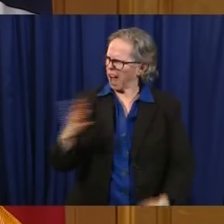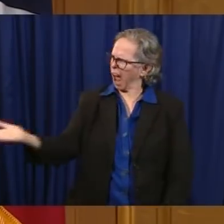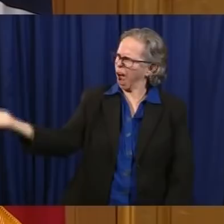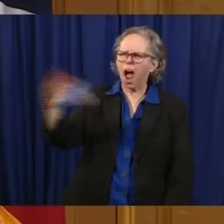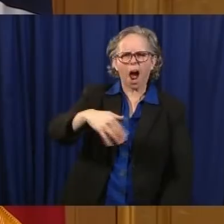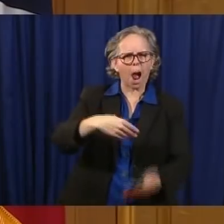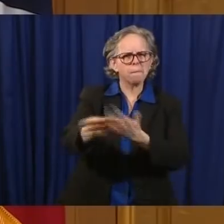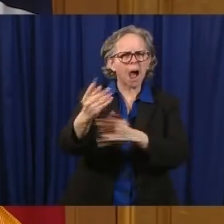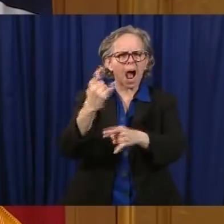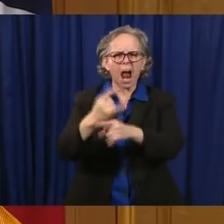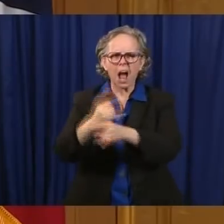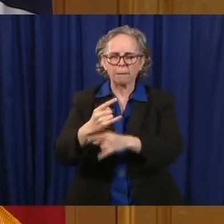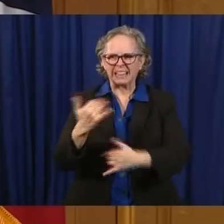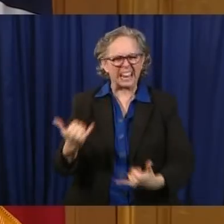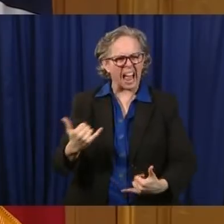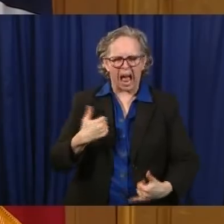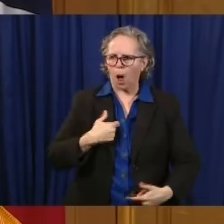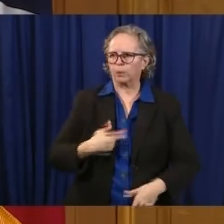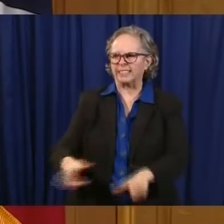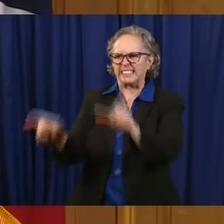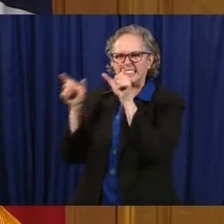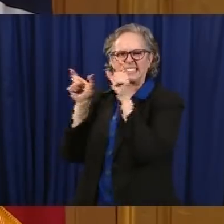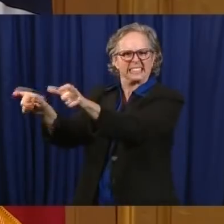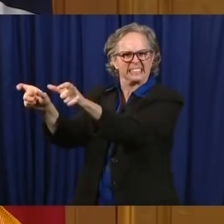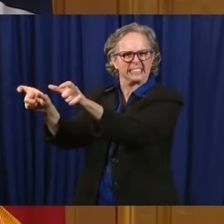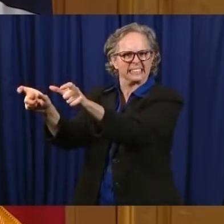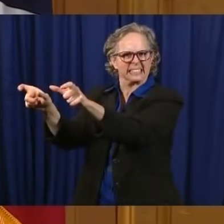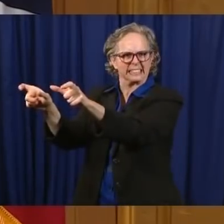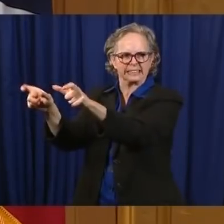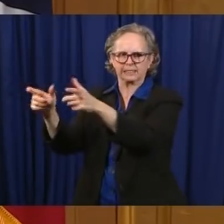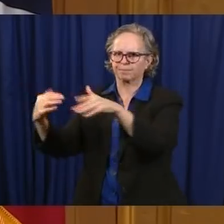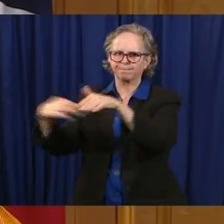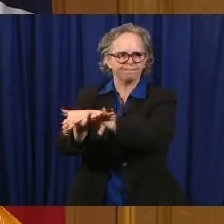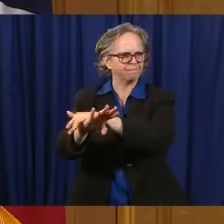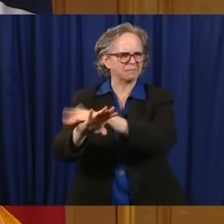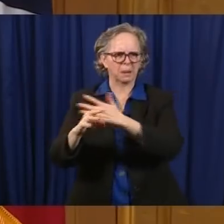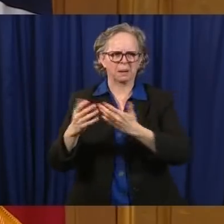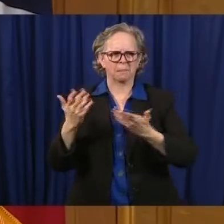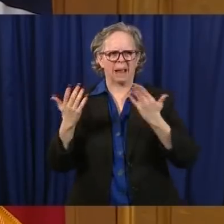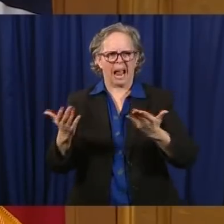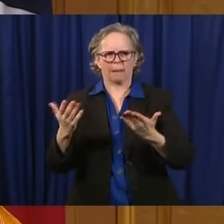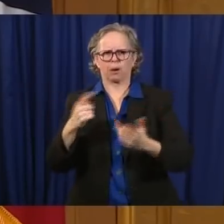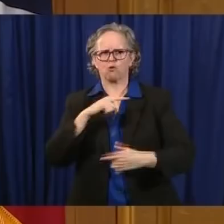PENNSYLVANIA, COMING INTO THOSE COUNTIES. ANY OTHER TIME, WE WOULD LOVE TO HAVE VISITORS FROM PENNSYLVANIA, BUT DURING THIS